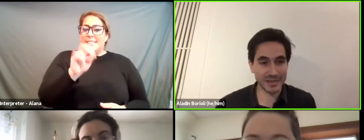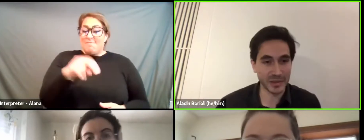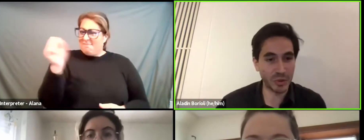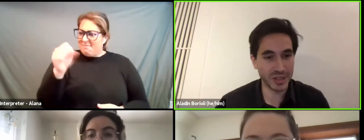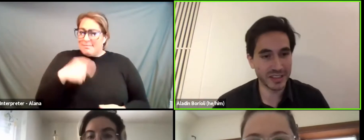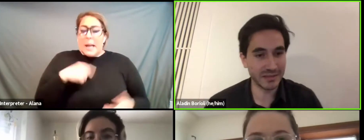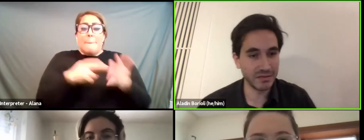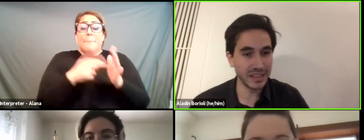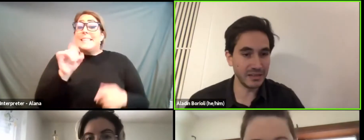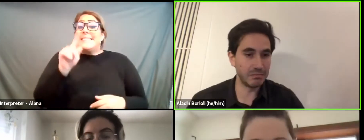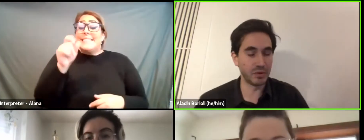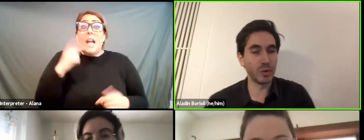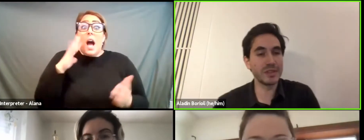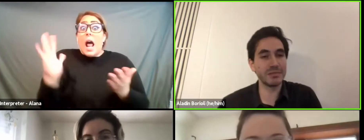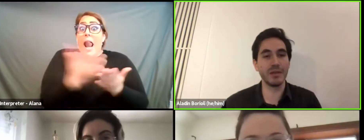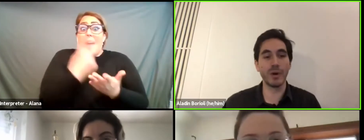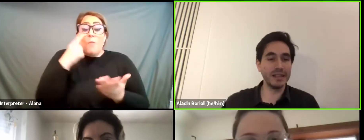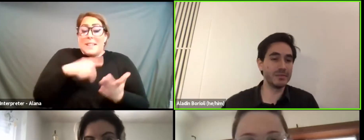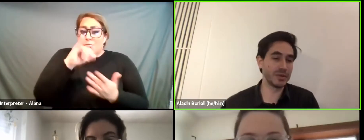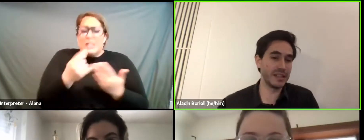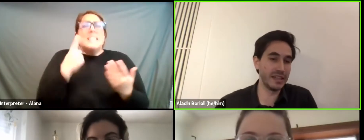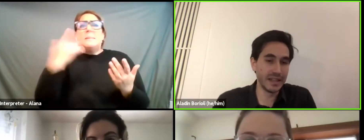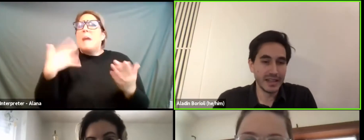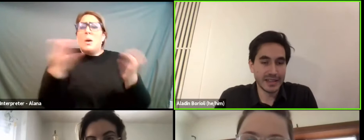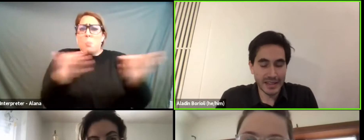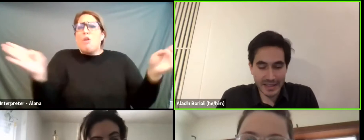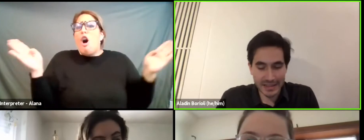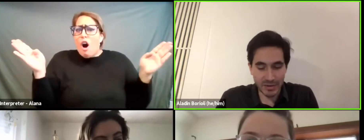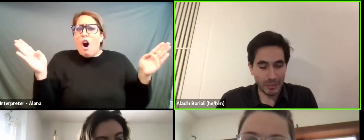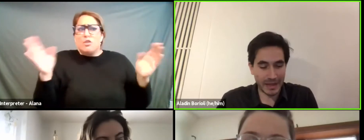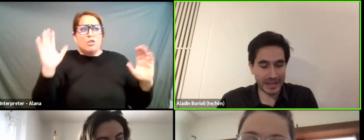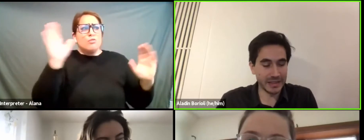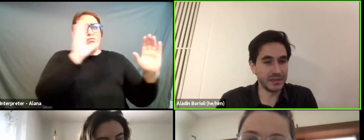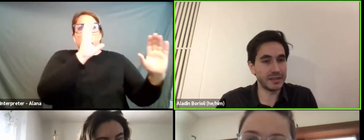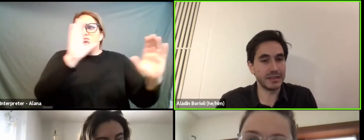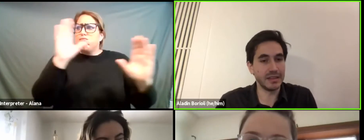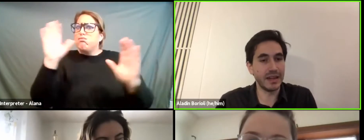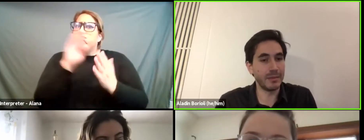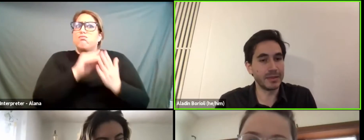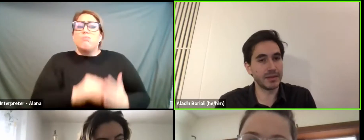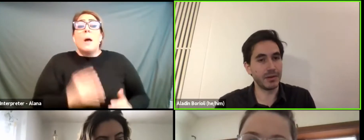the project are really broad and really wide and mostly data developed by university labs around